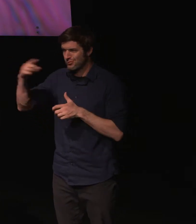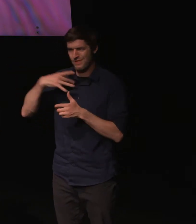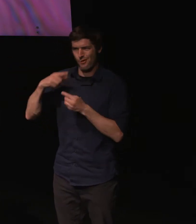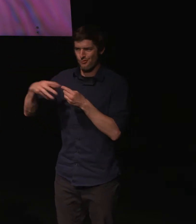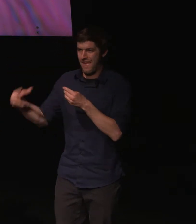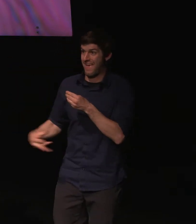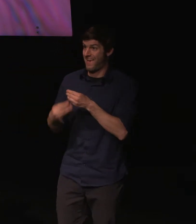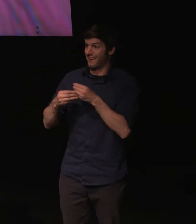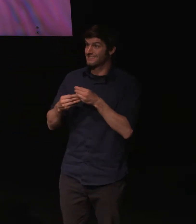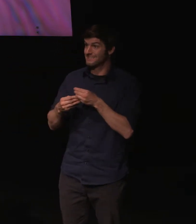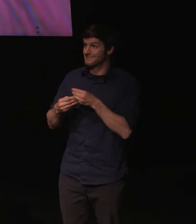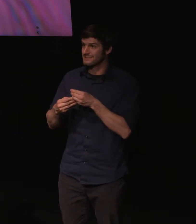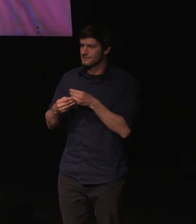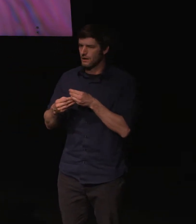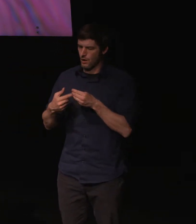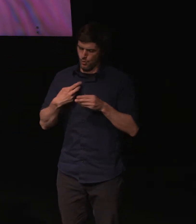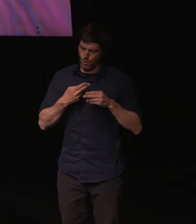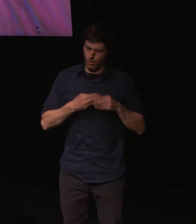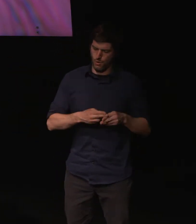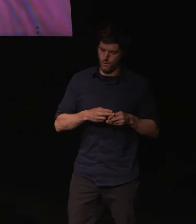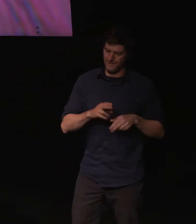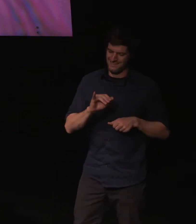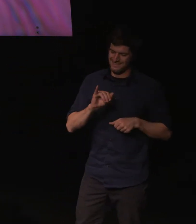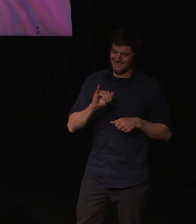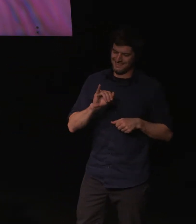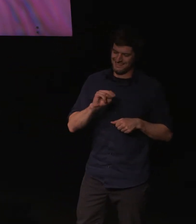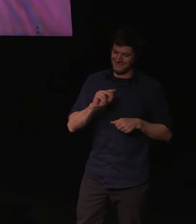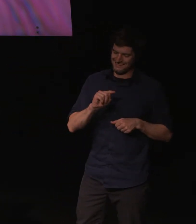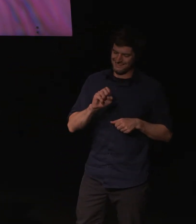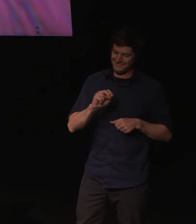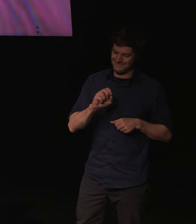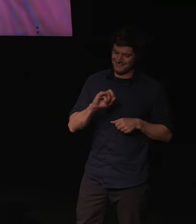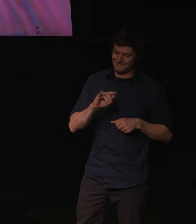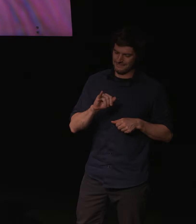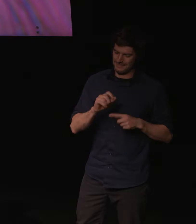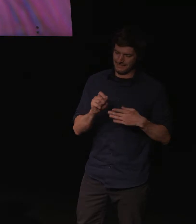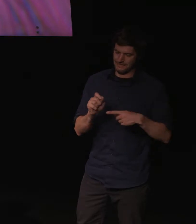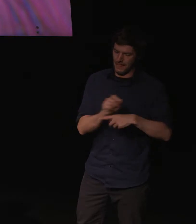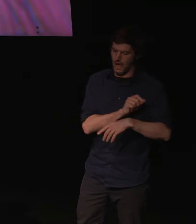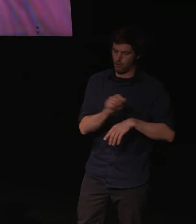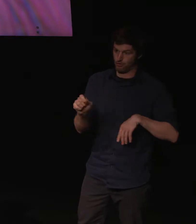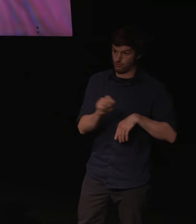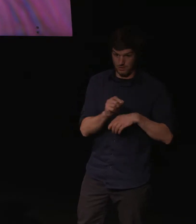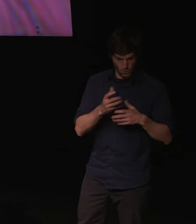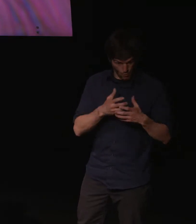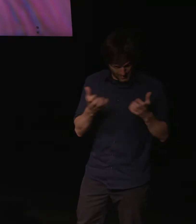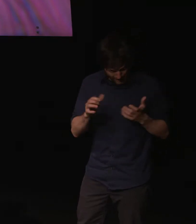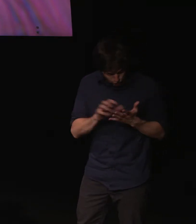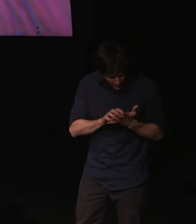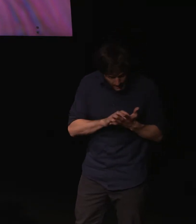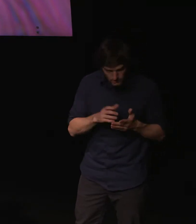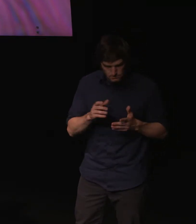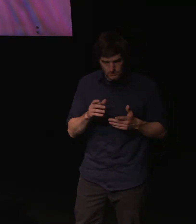Intensity sliders. You want a lot of screen shake? Give you a lot of screen shake. A little screen shake? A little screen shake. You want no screen shake?